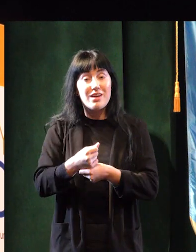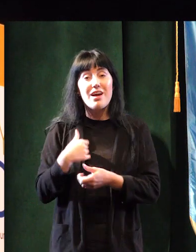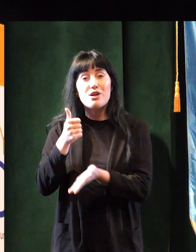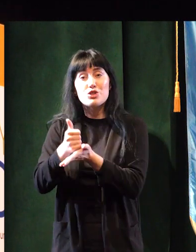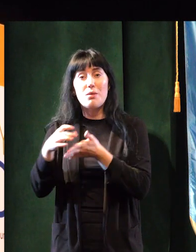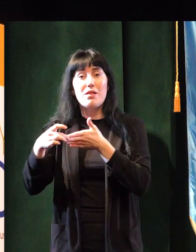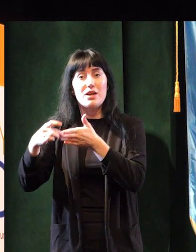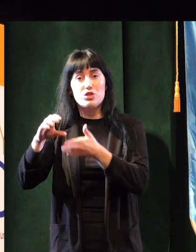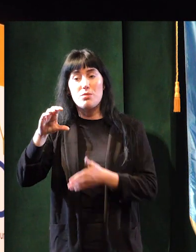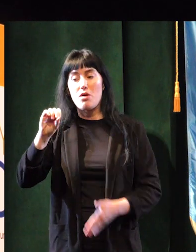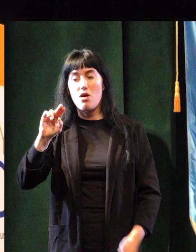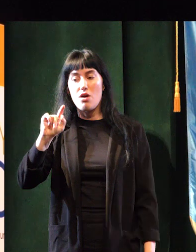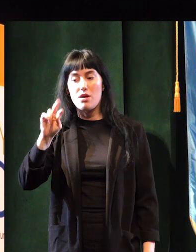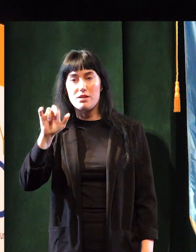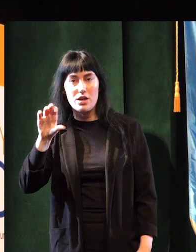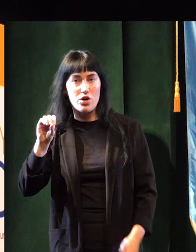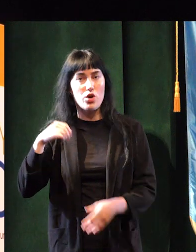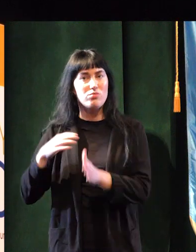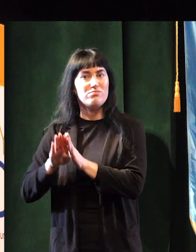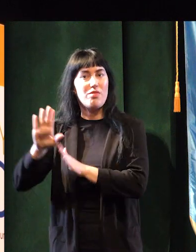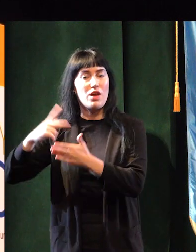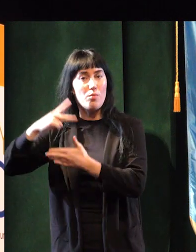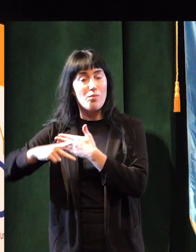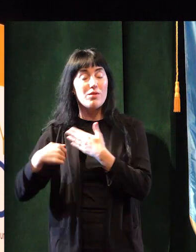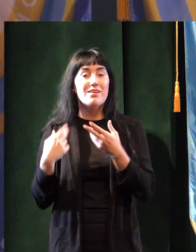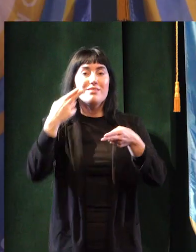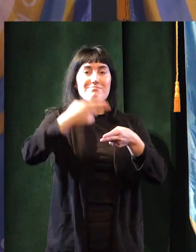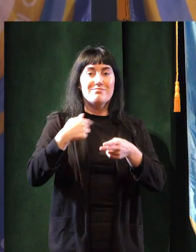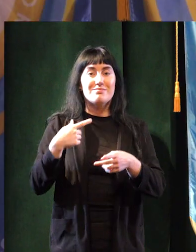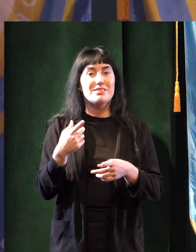helped leadership Ontario developed the framework for their program Peggy was